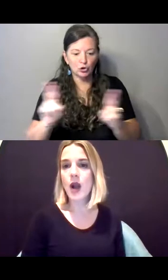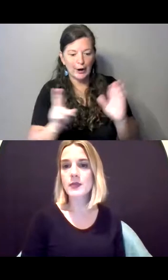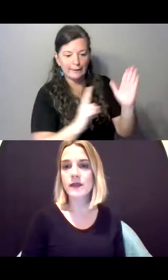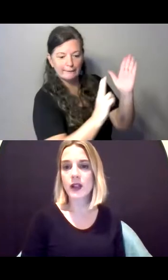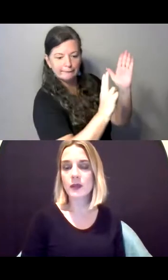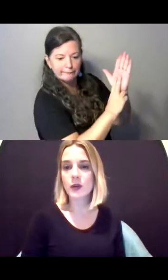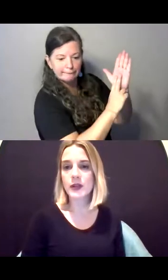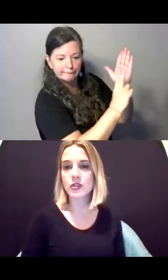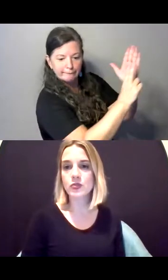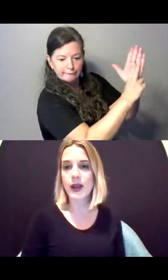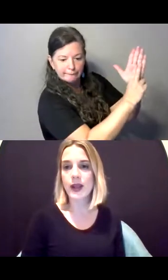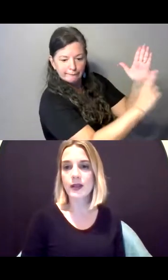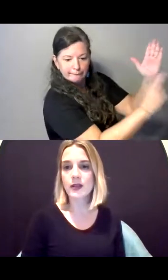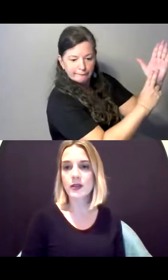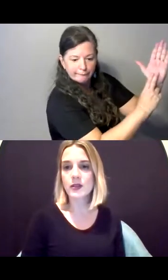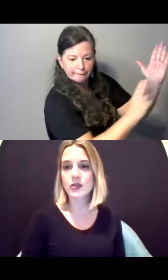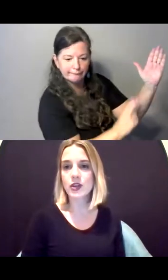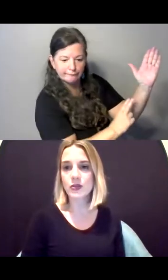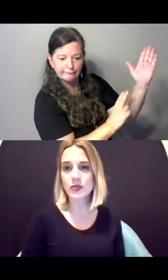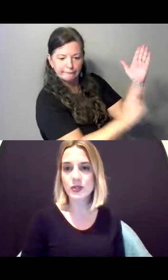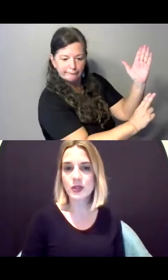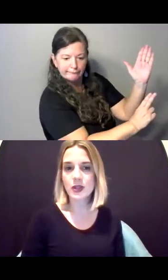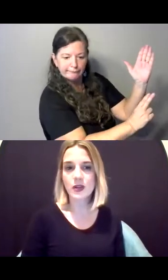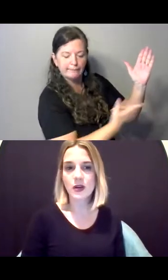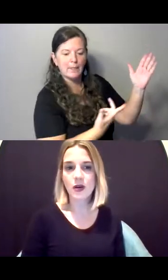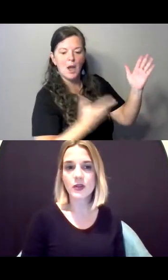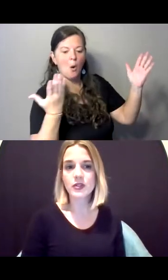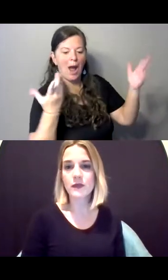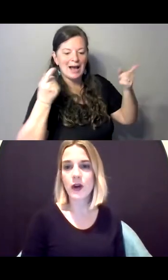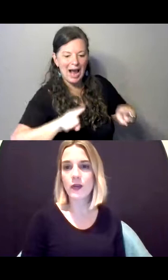have props available or pictures ready to use onto the velvet